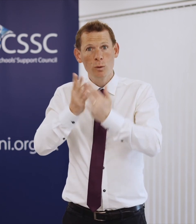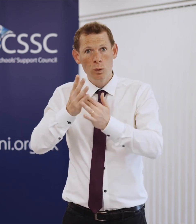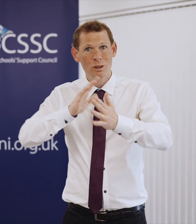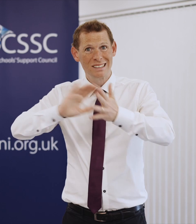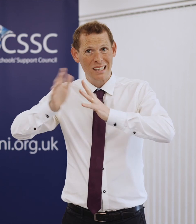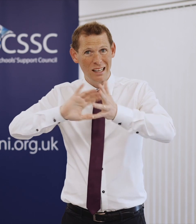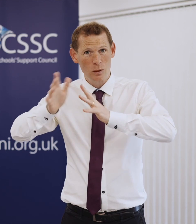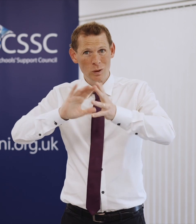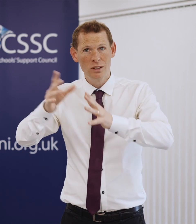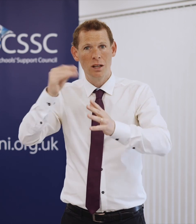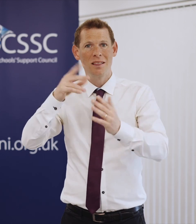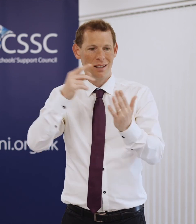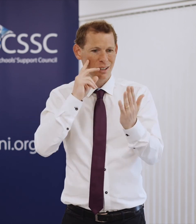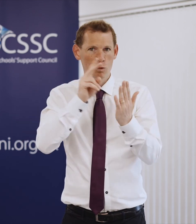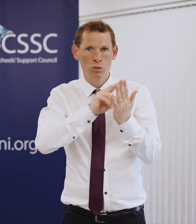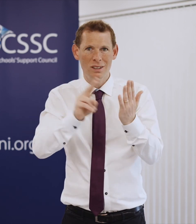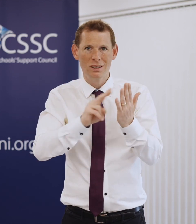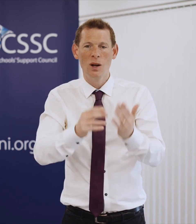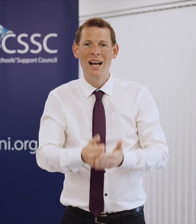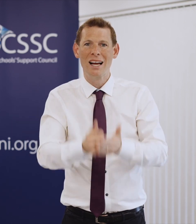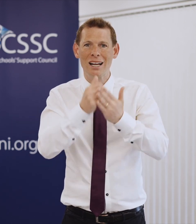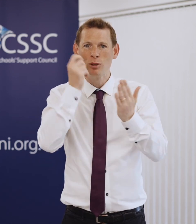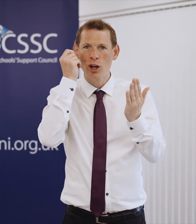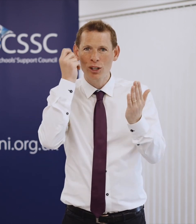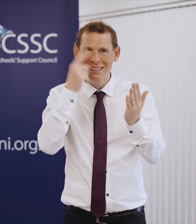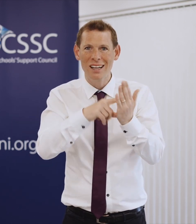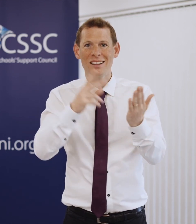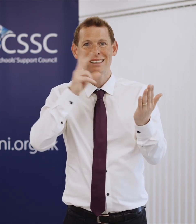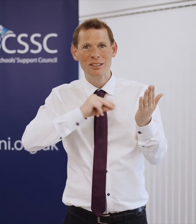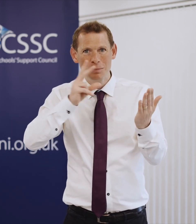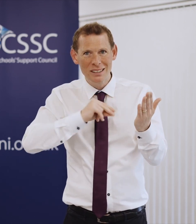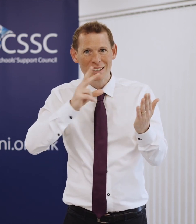So if they're learning through sign language and then they learn to read, it will help them